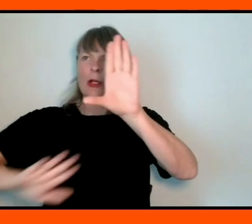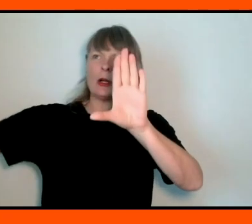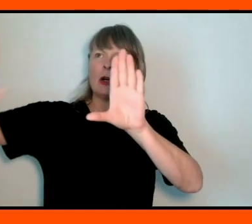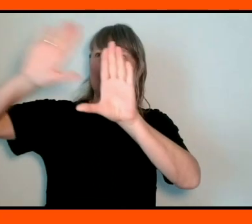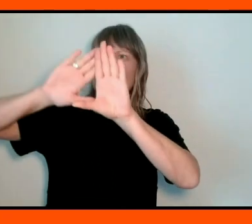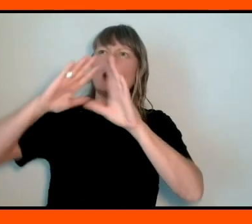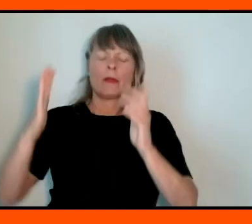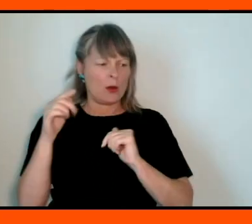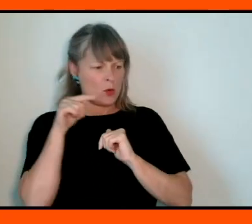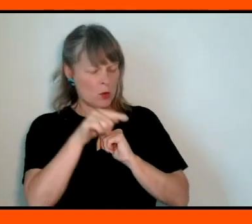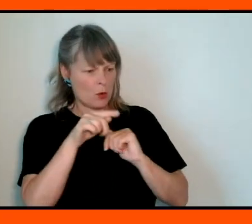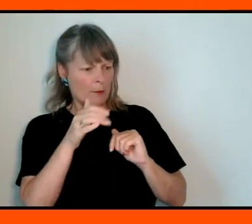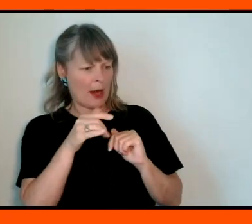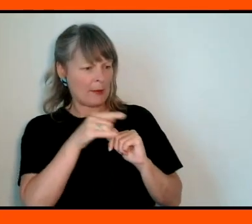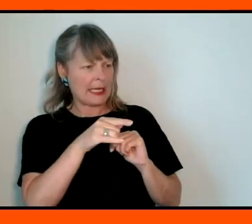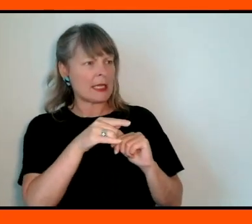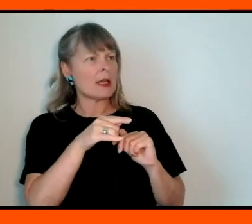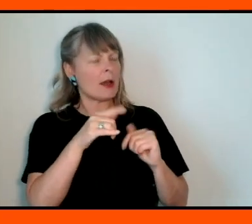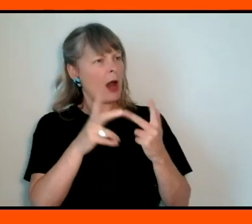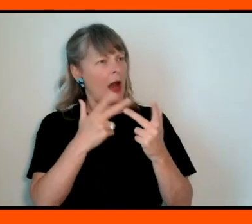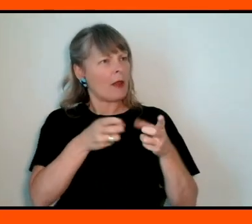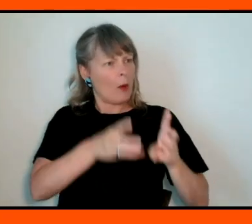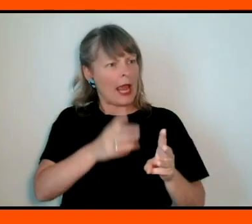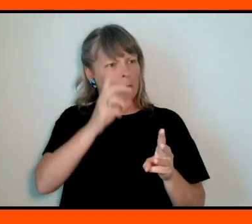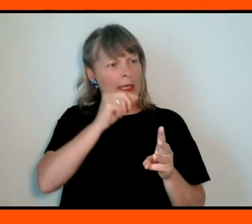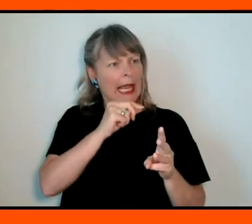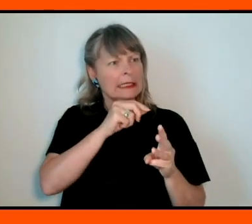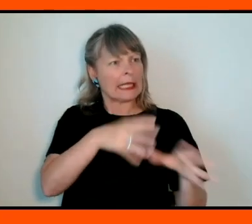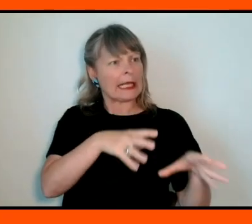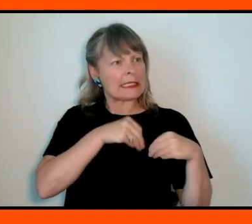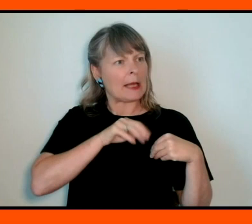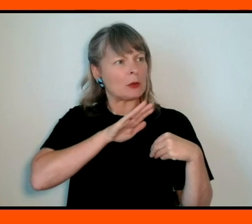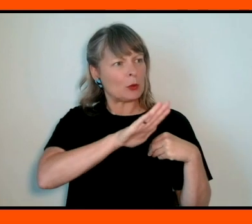that does not require every household in Australia to take the time out to respond to the question.